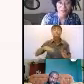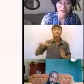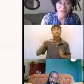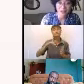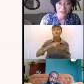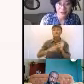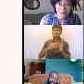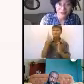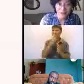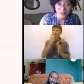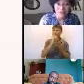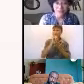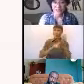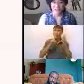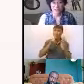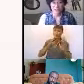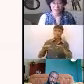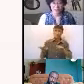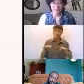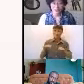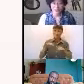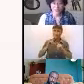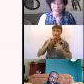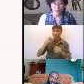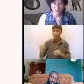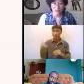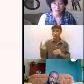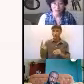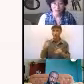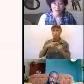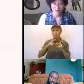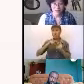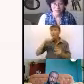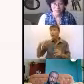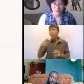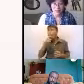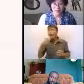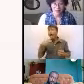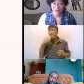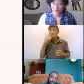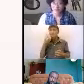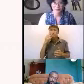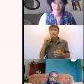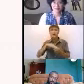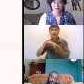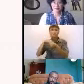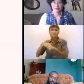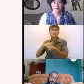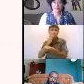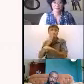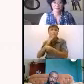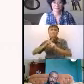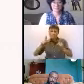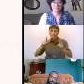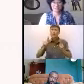that are harmful to all, not all race, not just racialized but all equity seeking peoples.